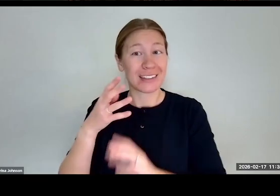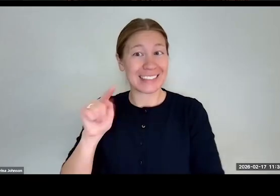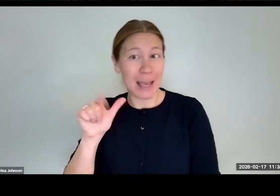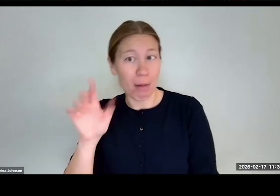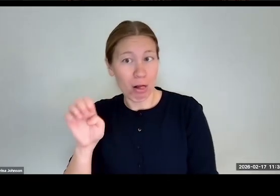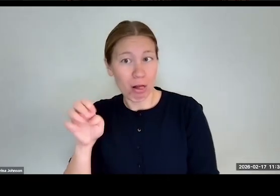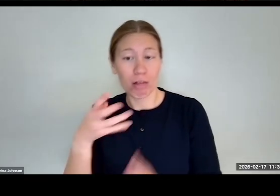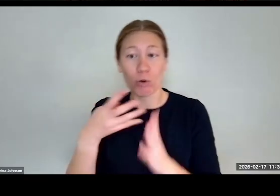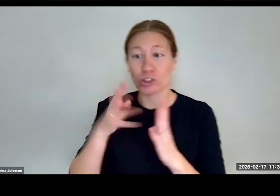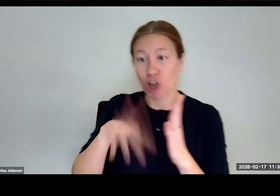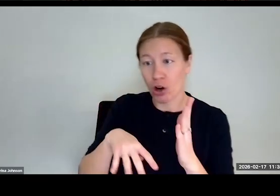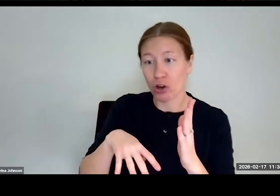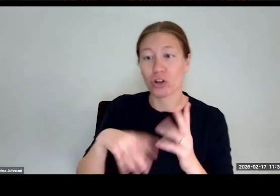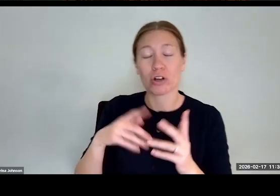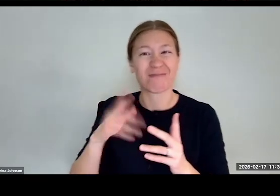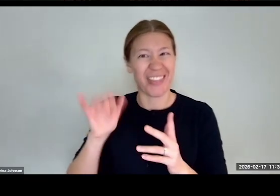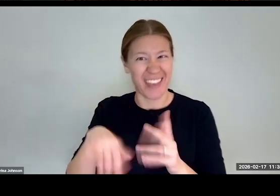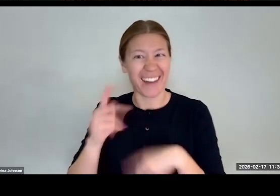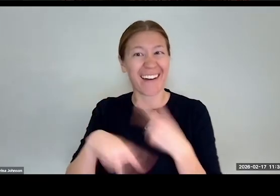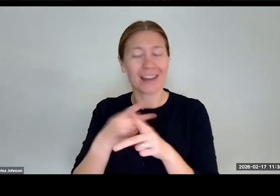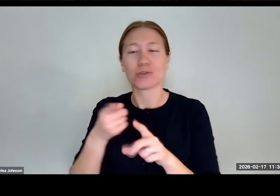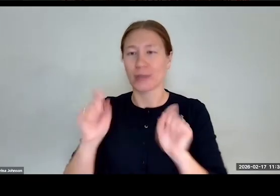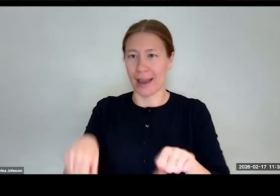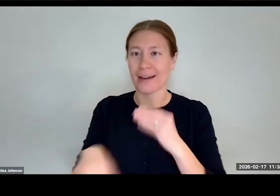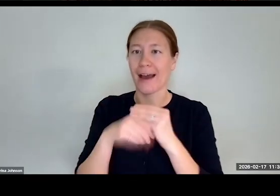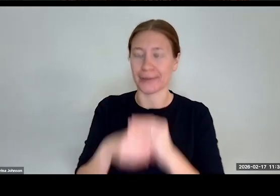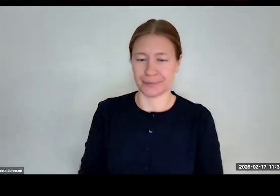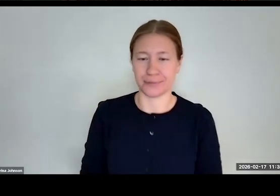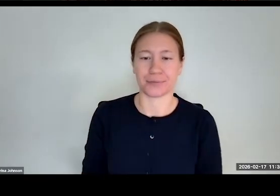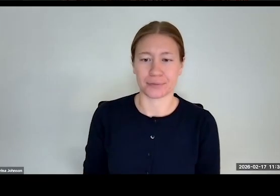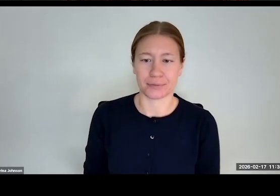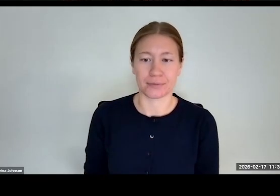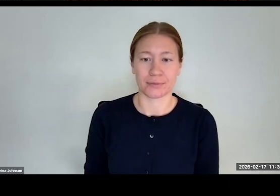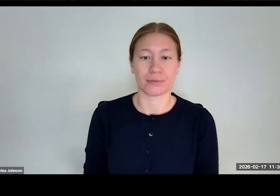information to the end user. If your image that you have on your slide is functioning